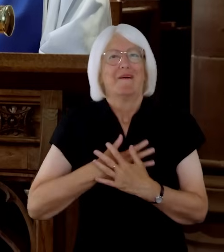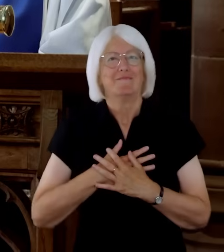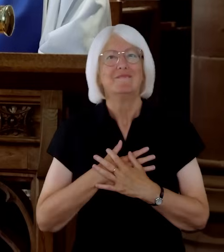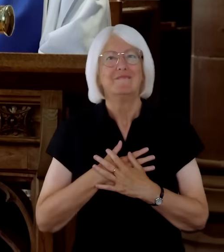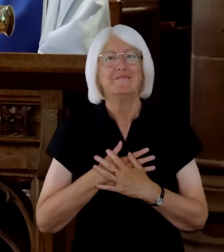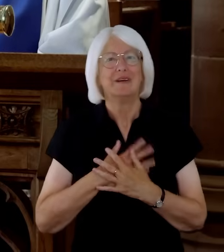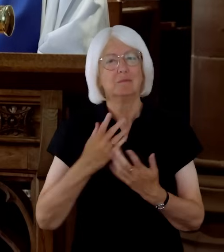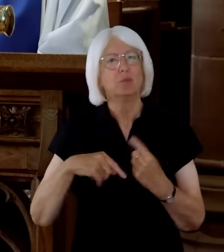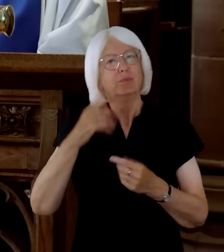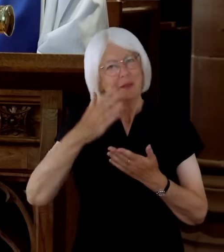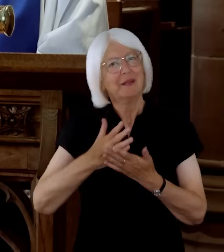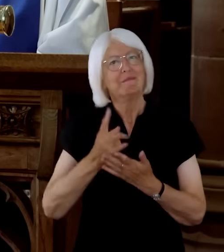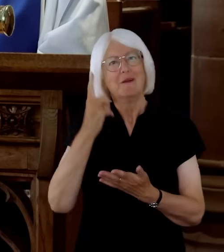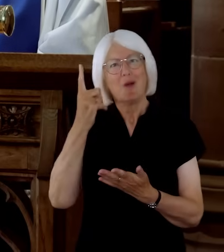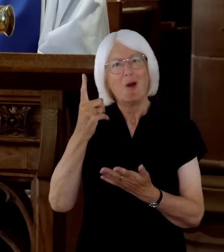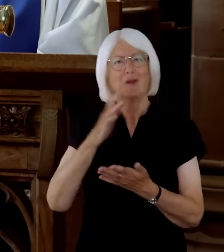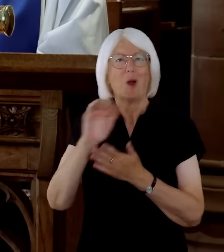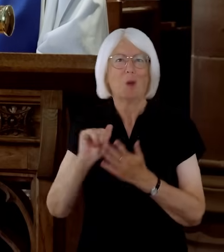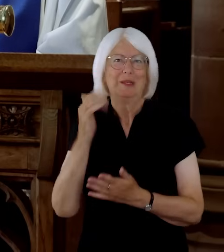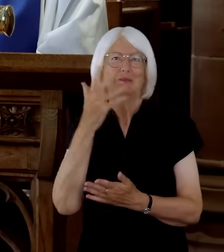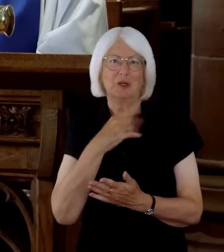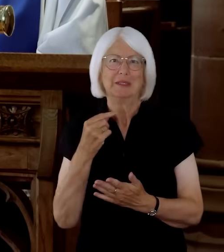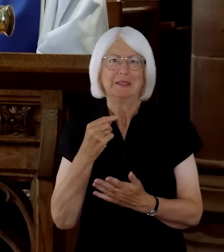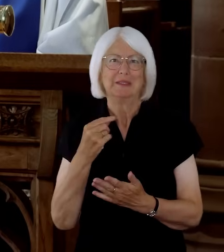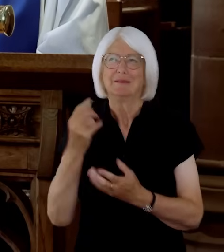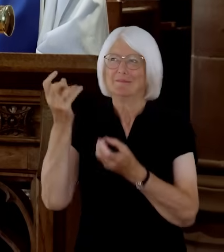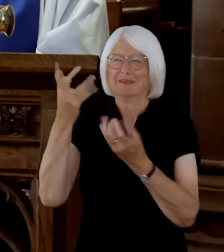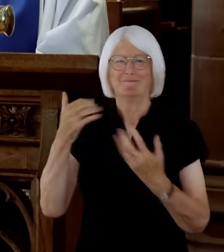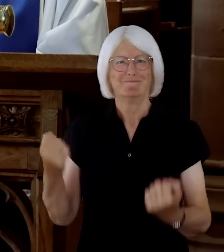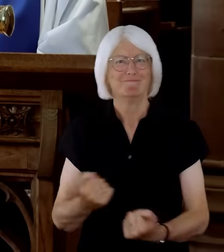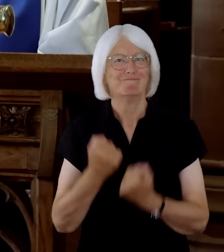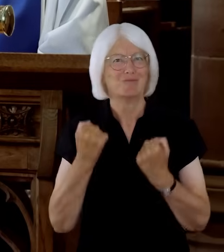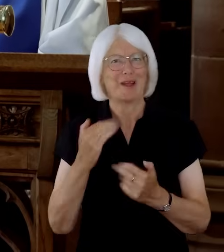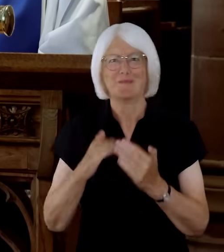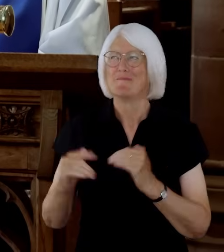We believe in God the Holy Spirit who strengthens us with power from on high.